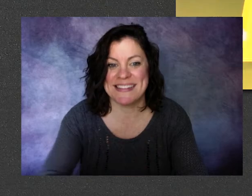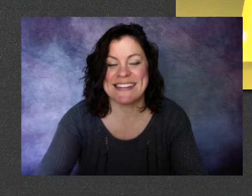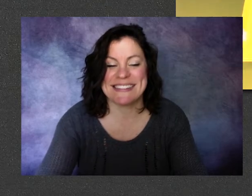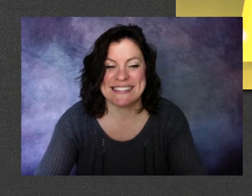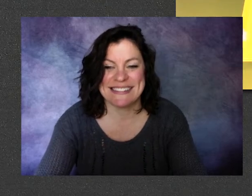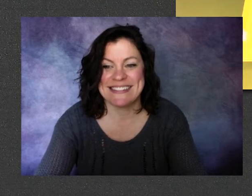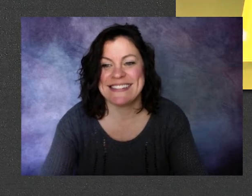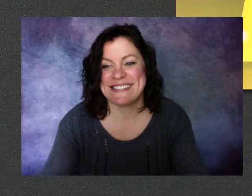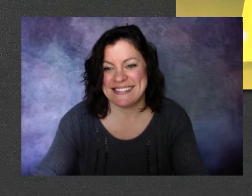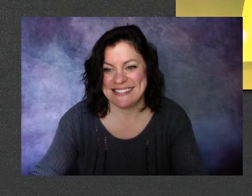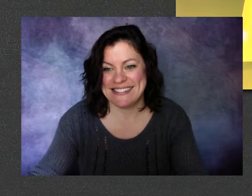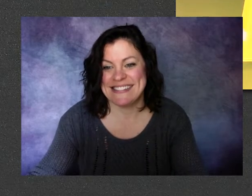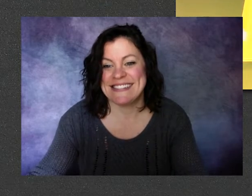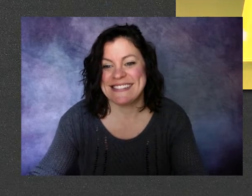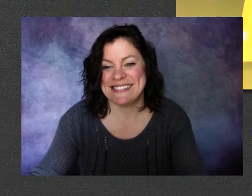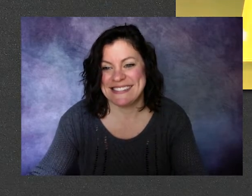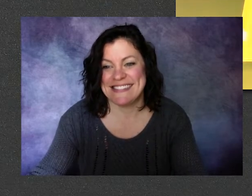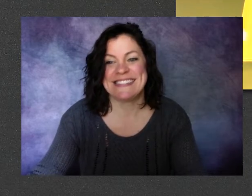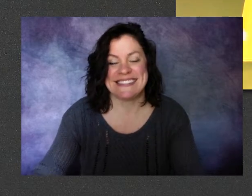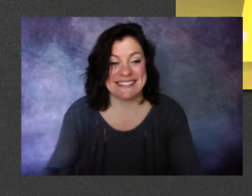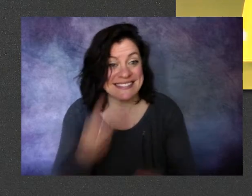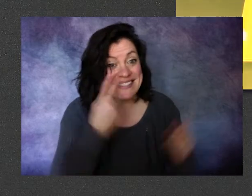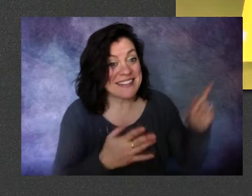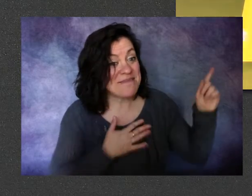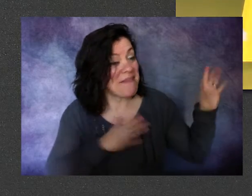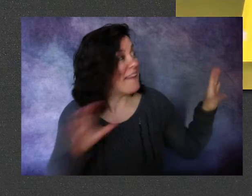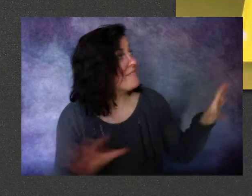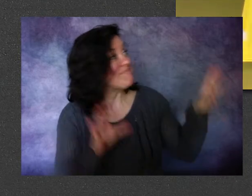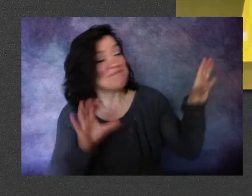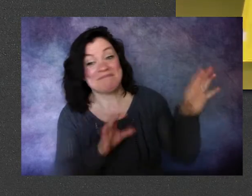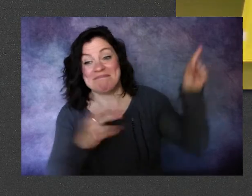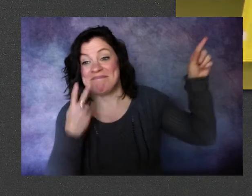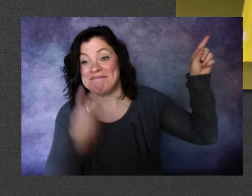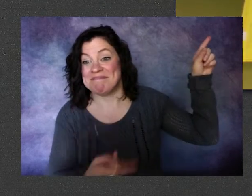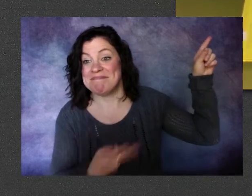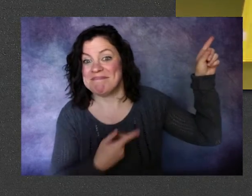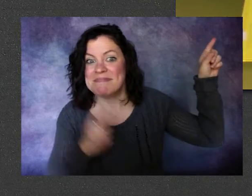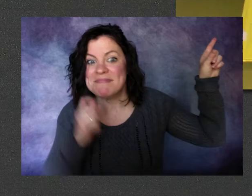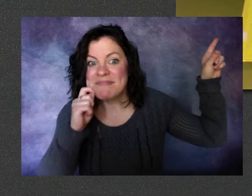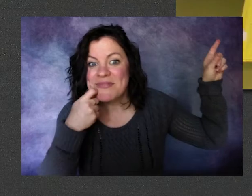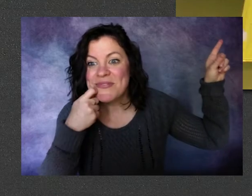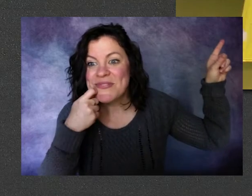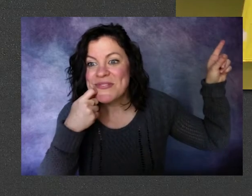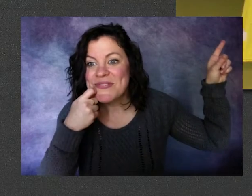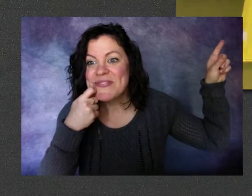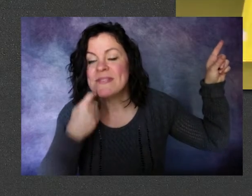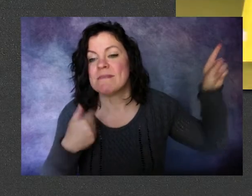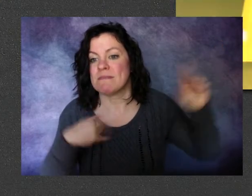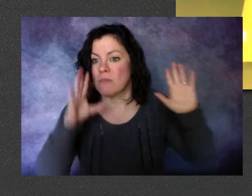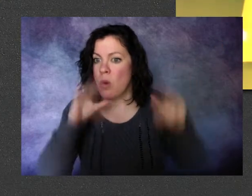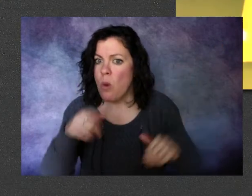All right, check out my decorations, friends. Isn't that cool?